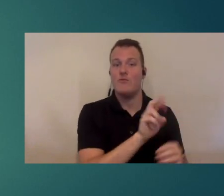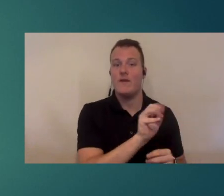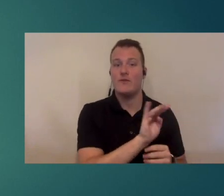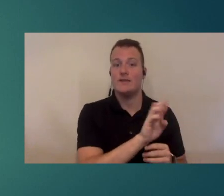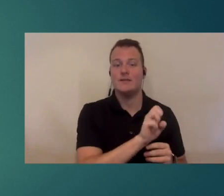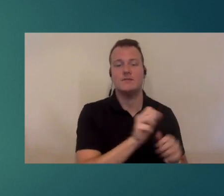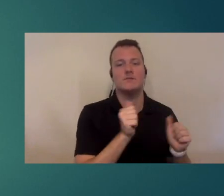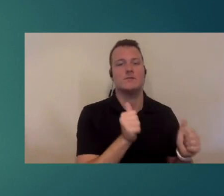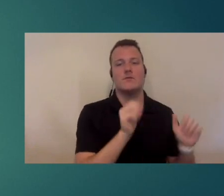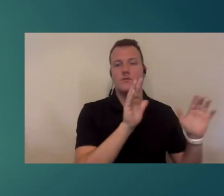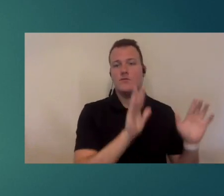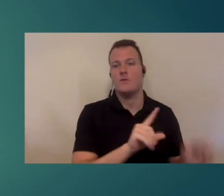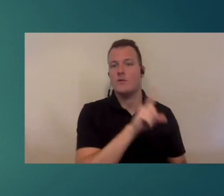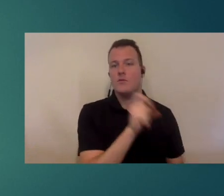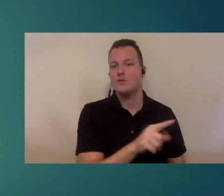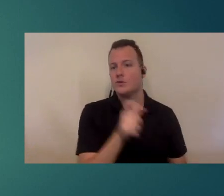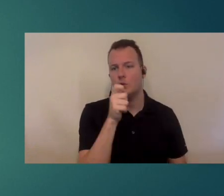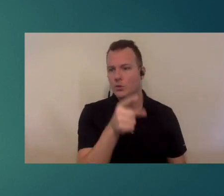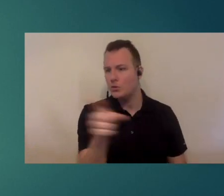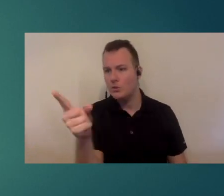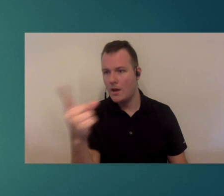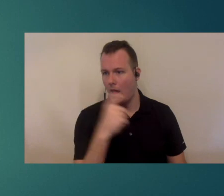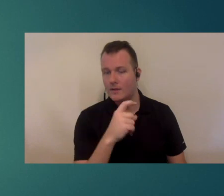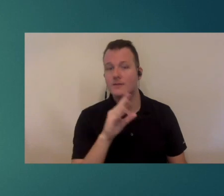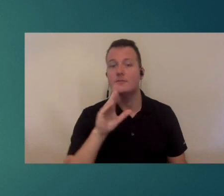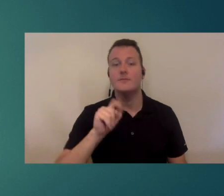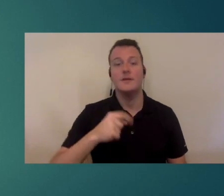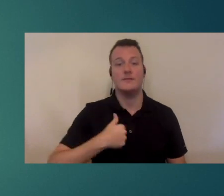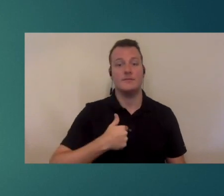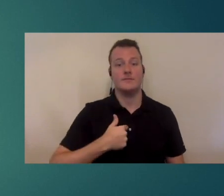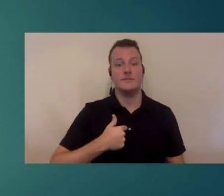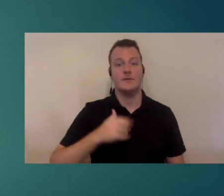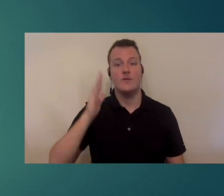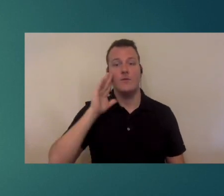great question to whomever asked that, but I'm really looking at some of those